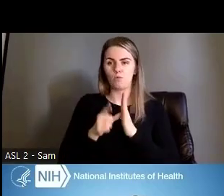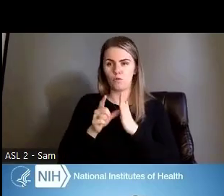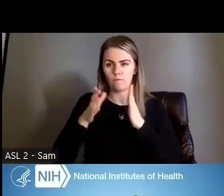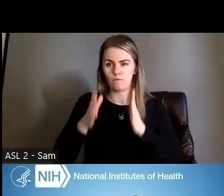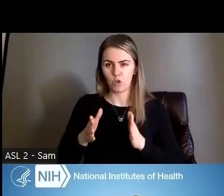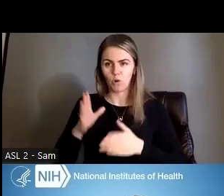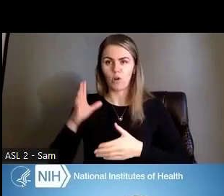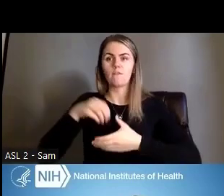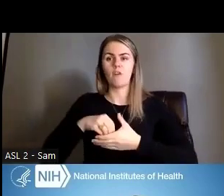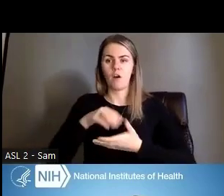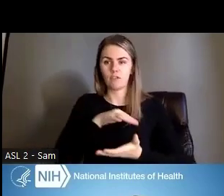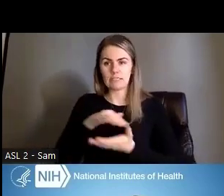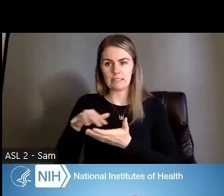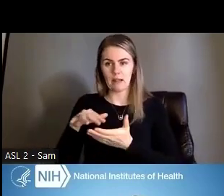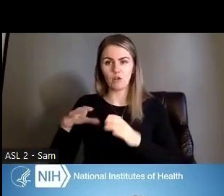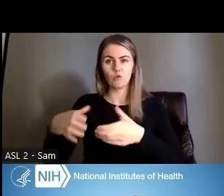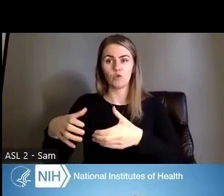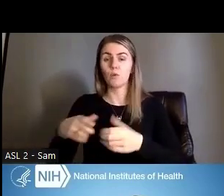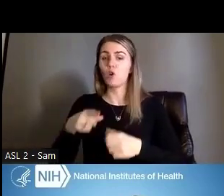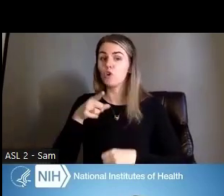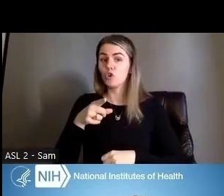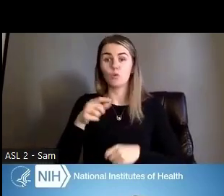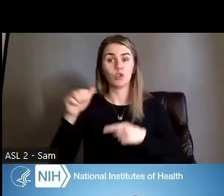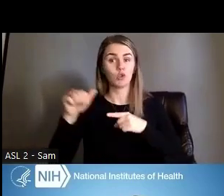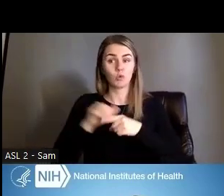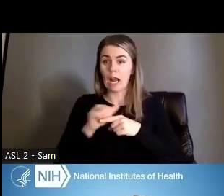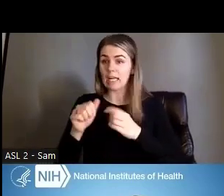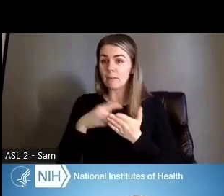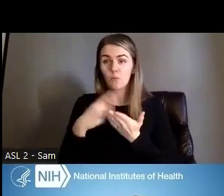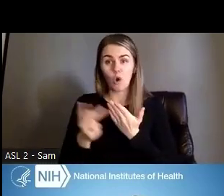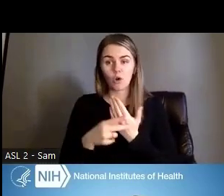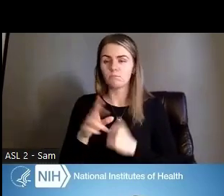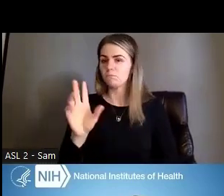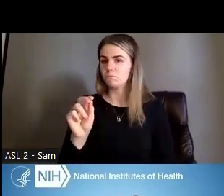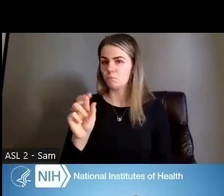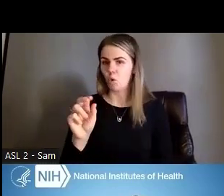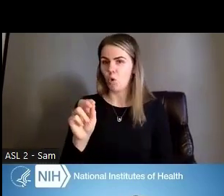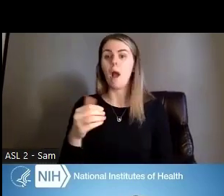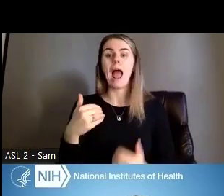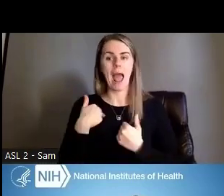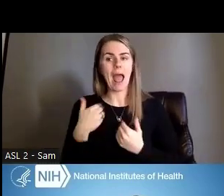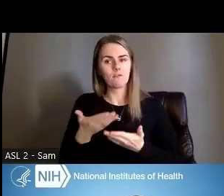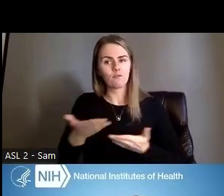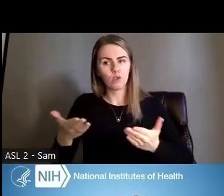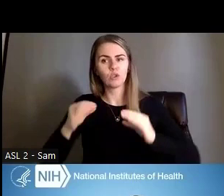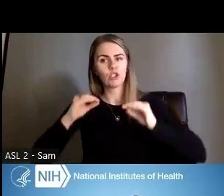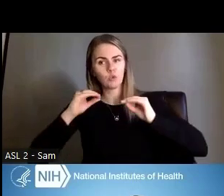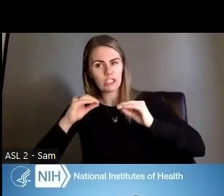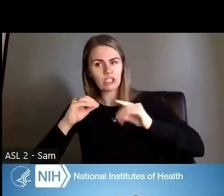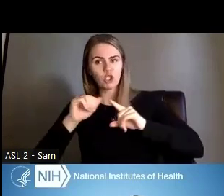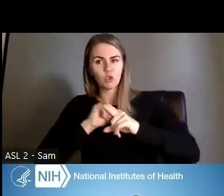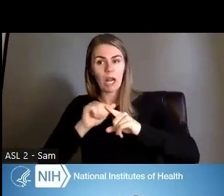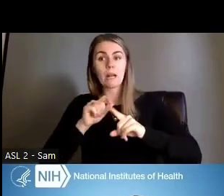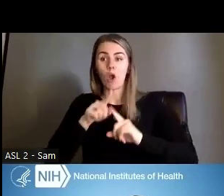You're on the review committee. There are resources to train you, but you will be reviewing applications